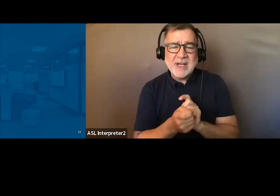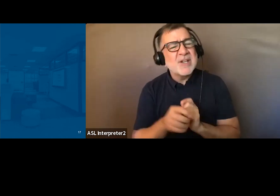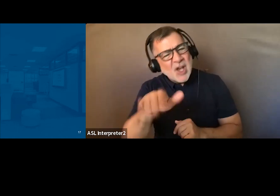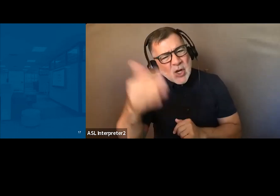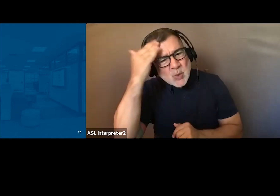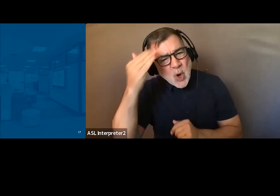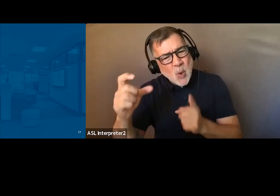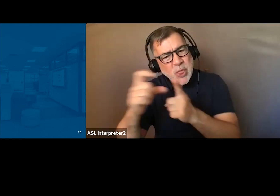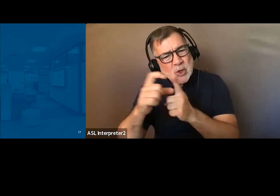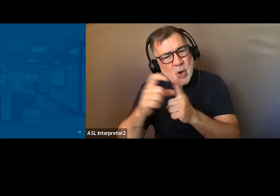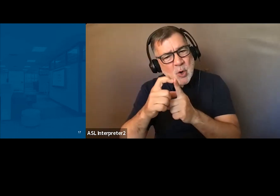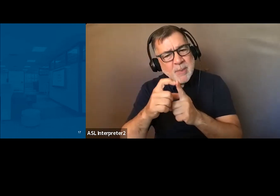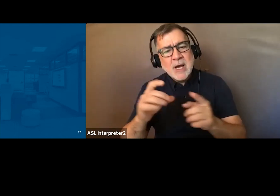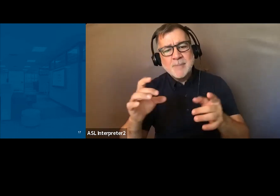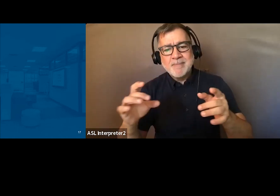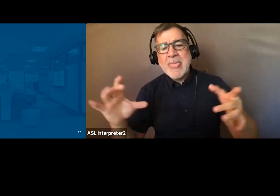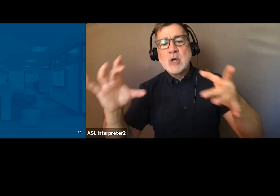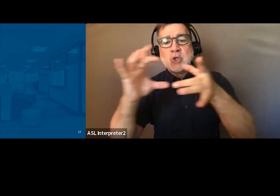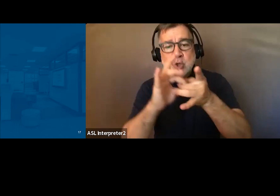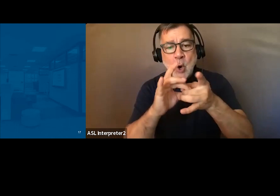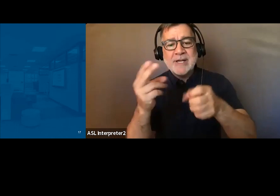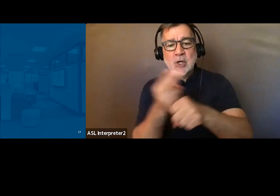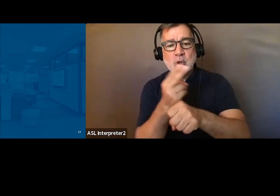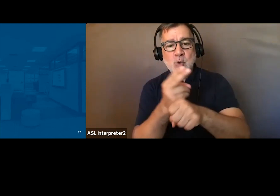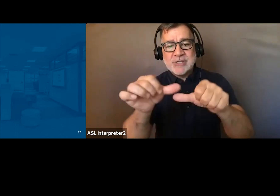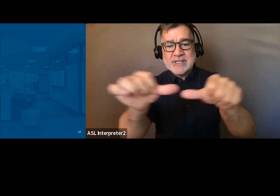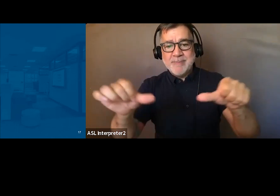Basically, joint-use space is like this auditorium, the healthcare unit,